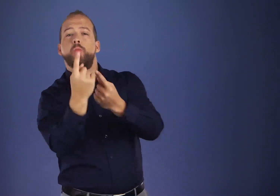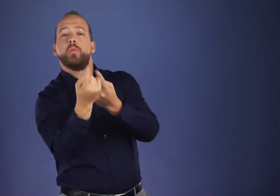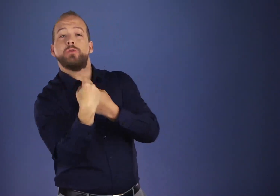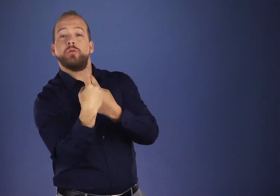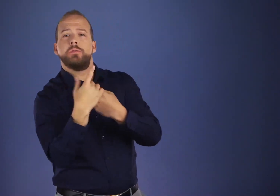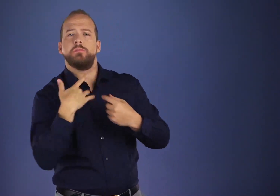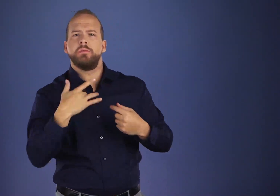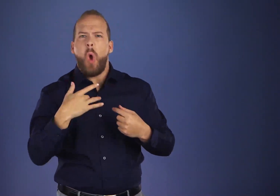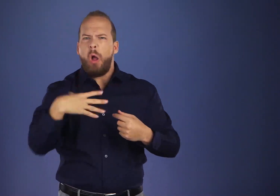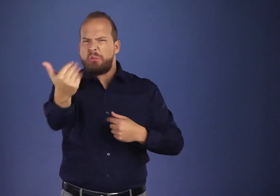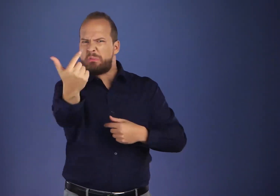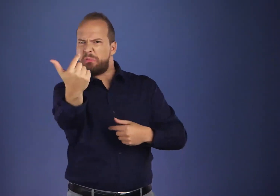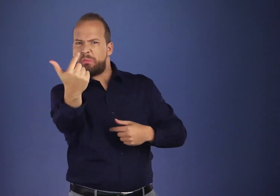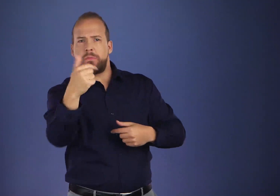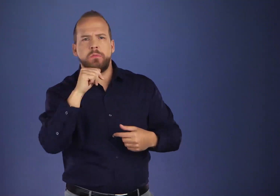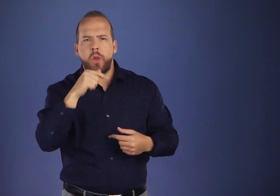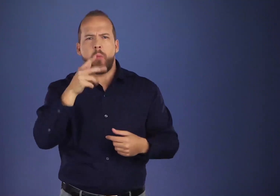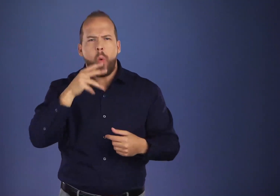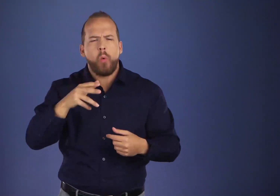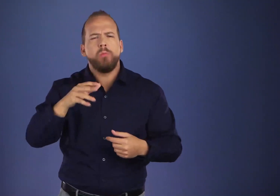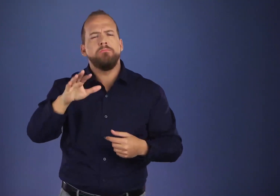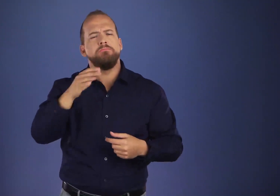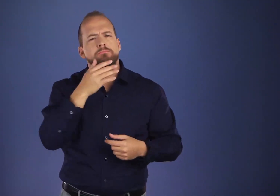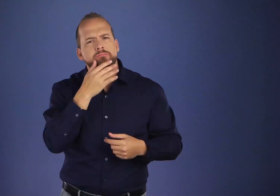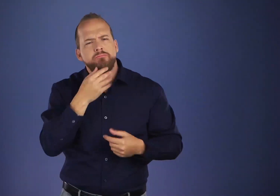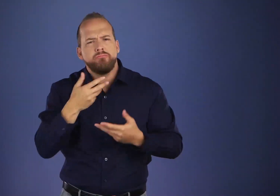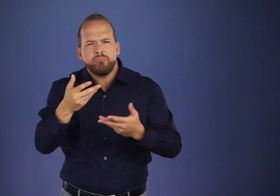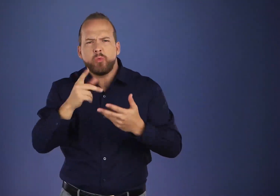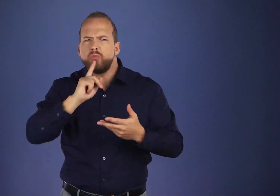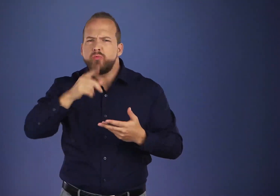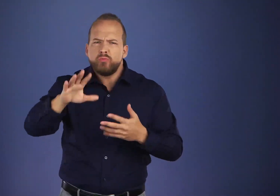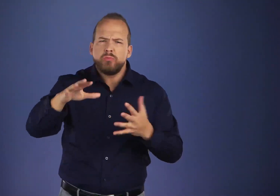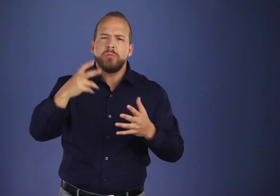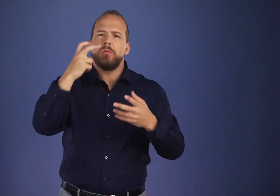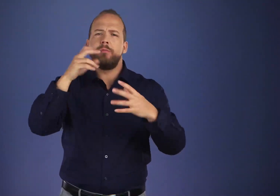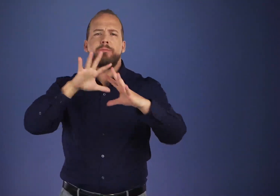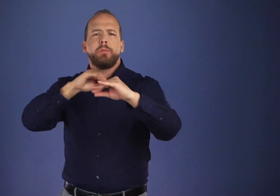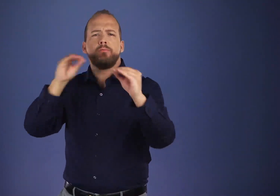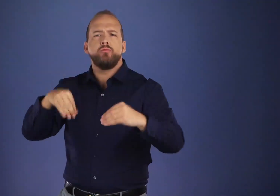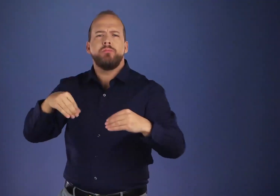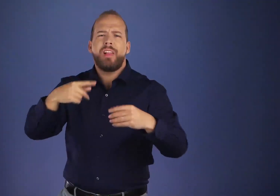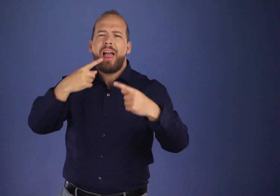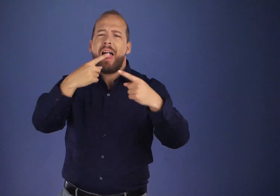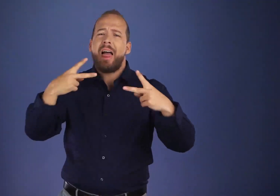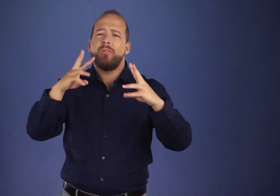The generous response of most people to such quiet sincerity will often astonish us.